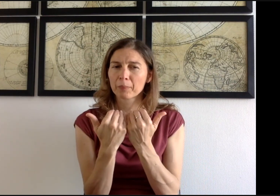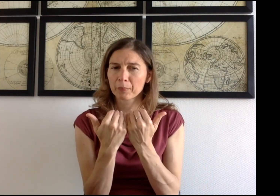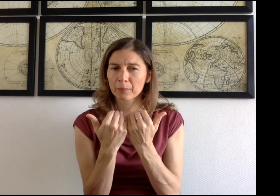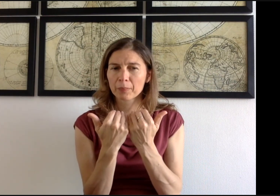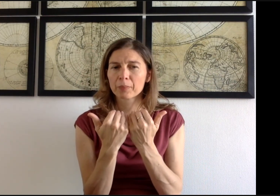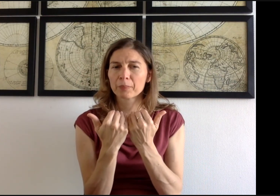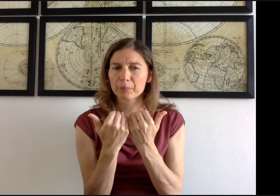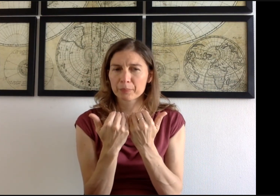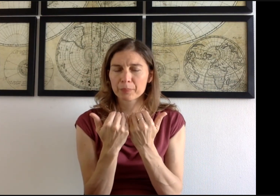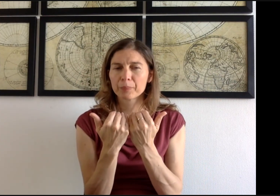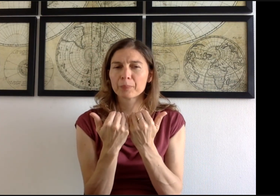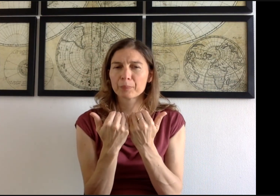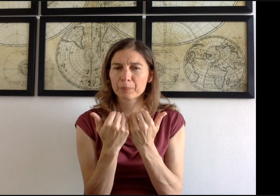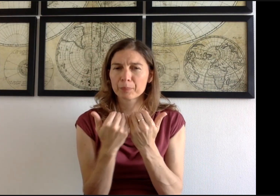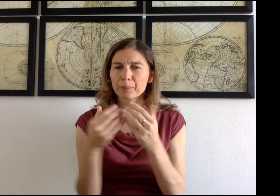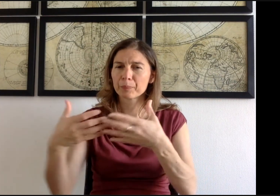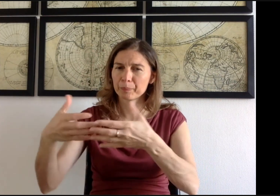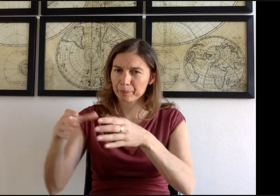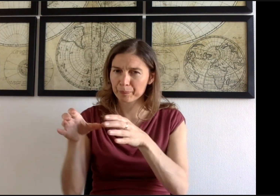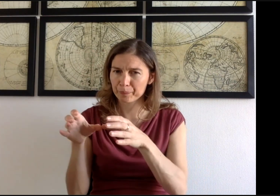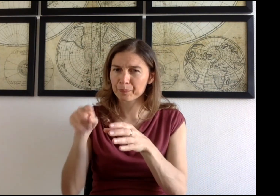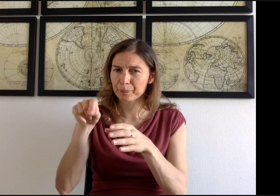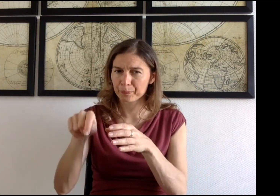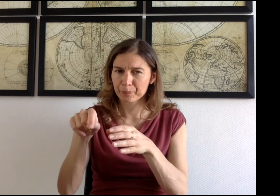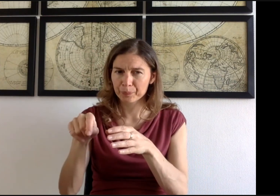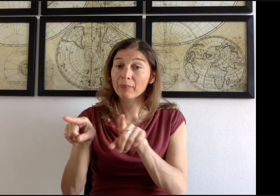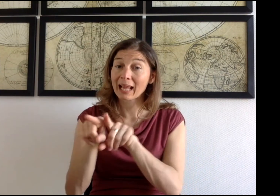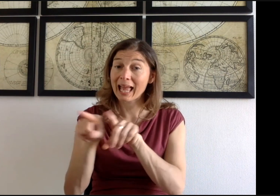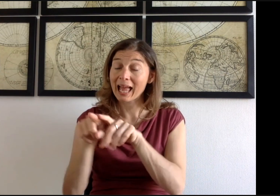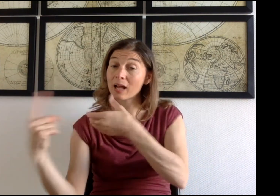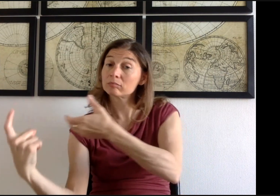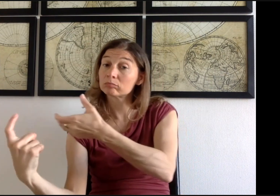and it's member organizations are mobilized